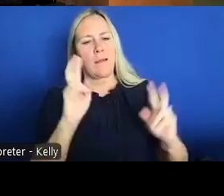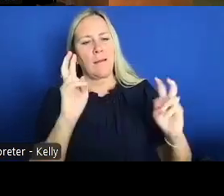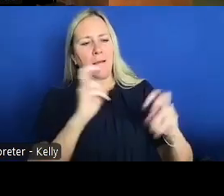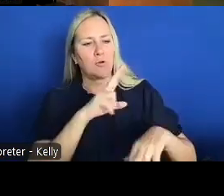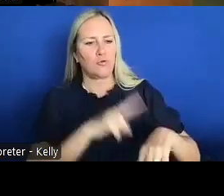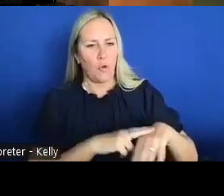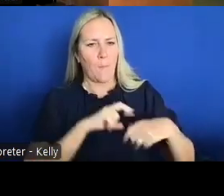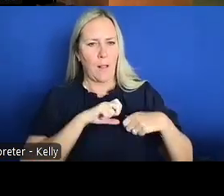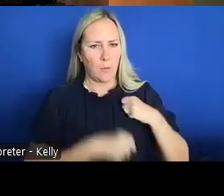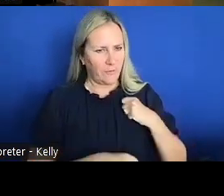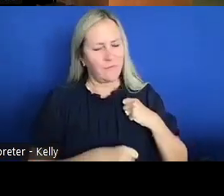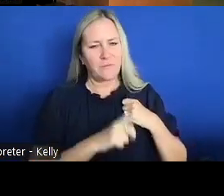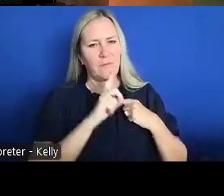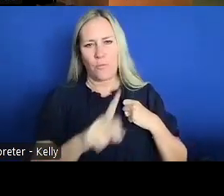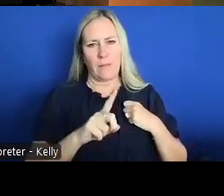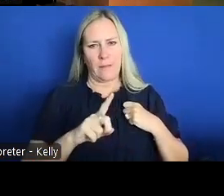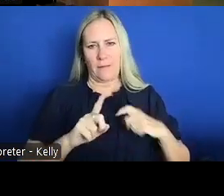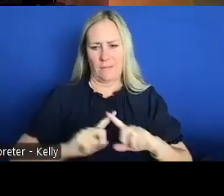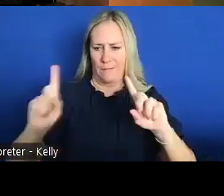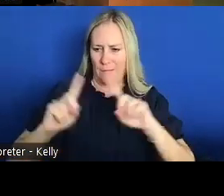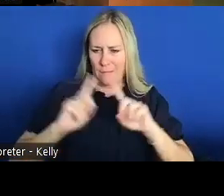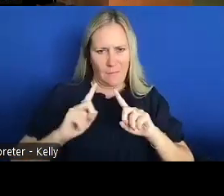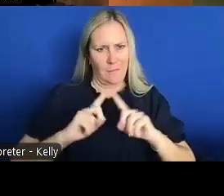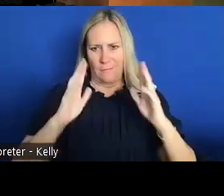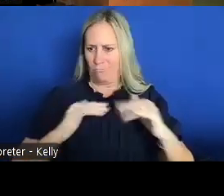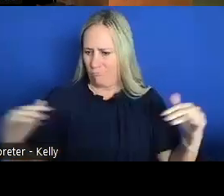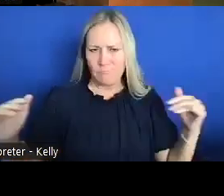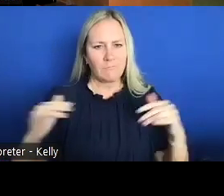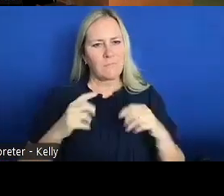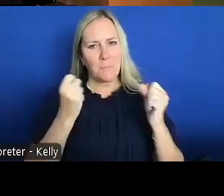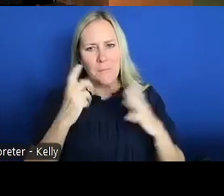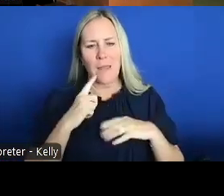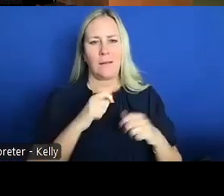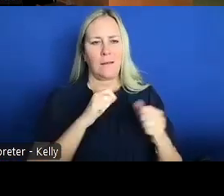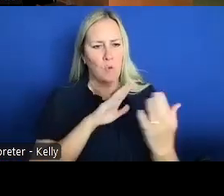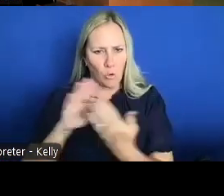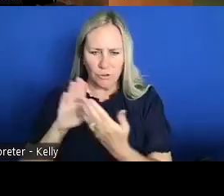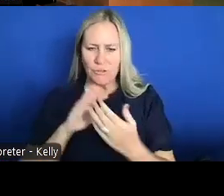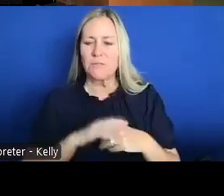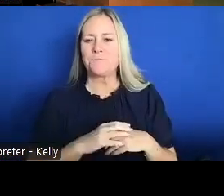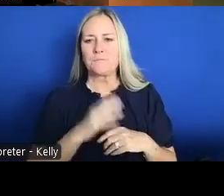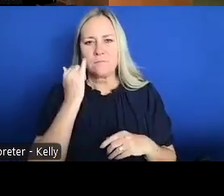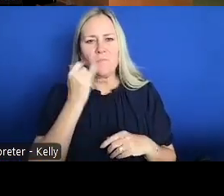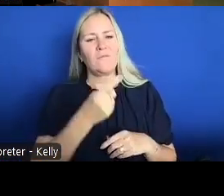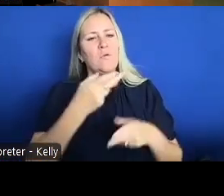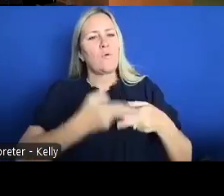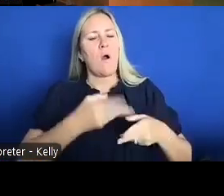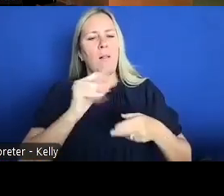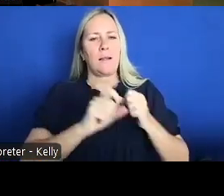quite diverse there are many varied Pathways which is why to call something prolonged brief disorder